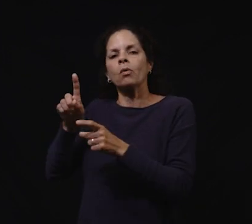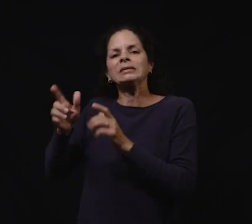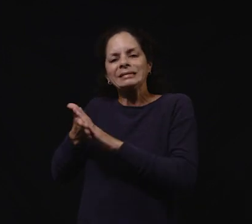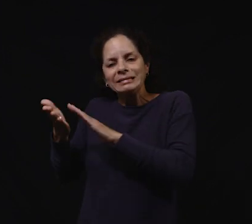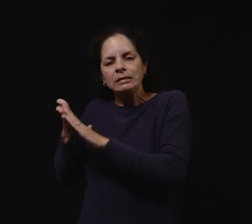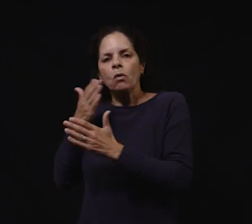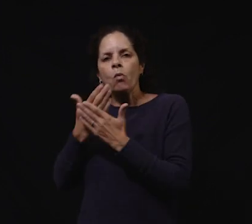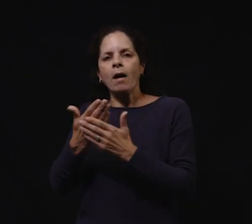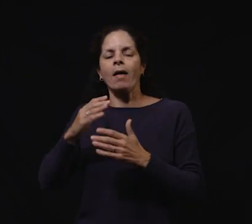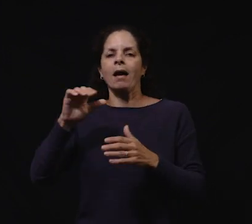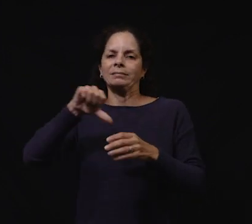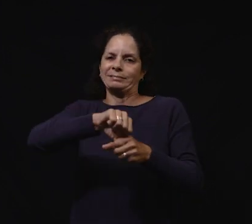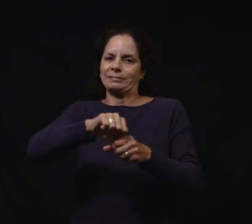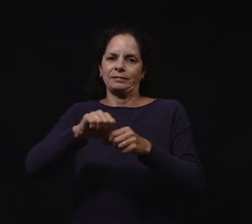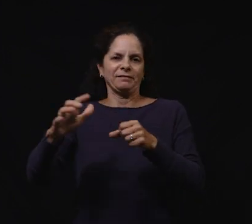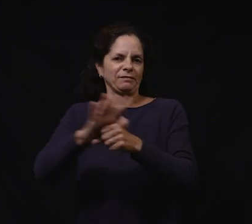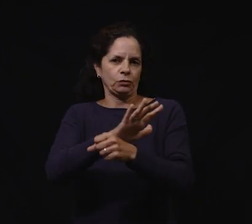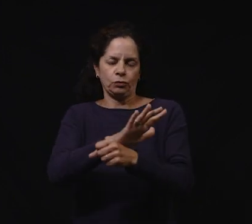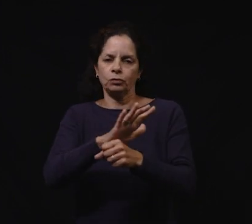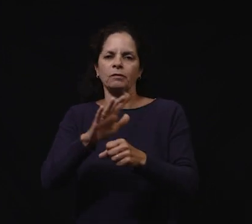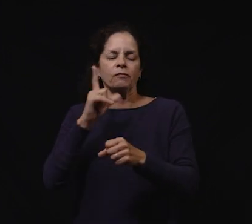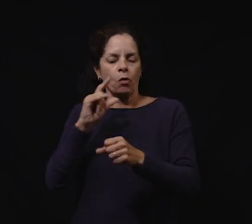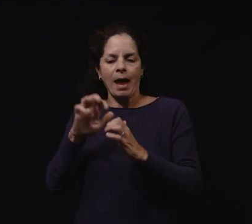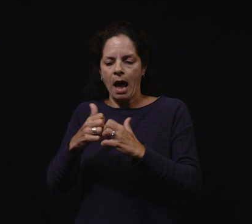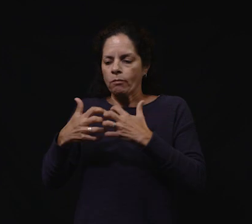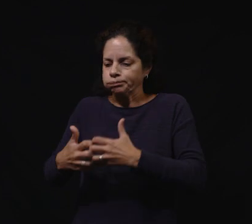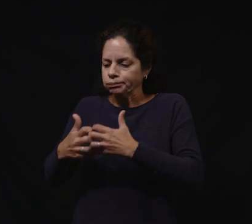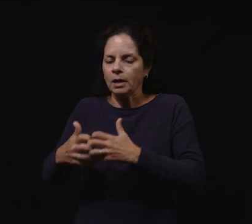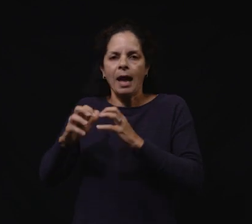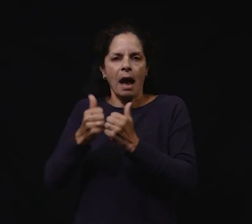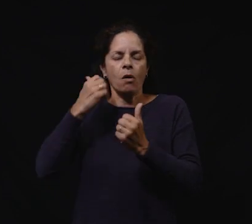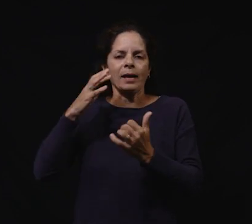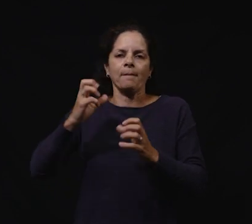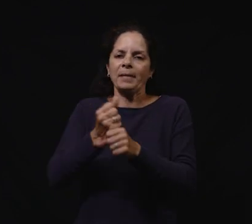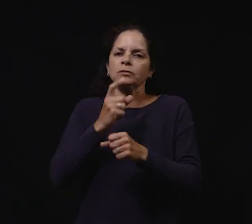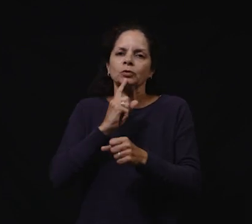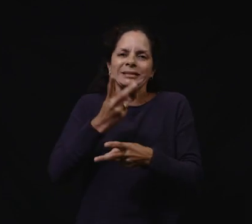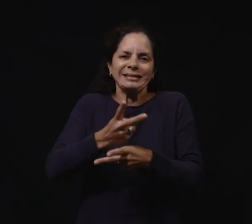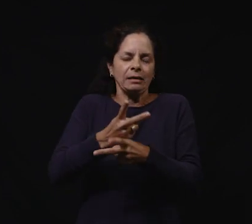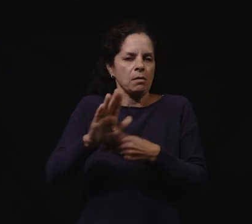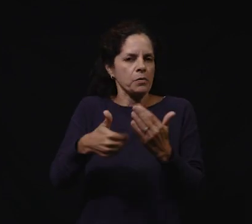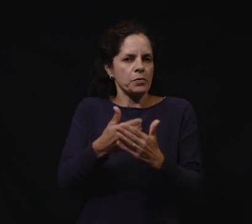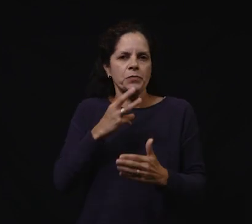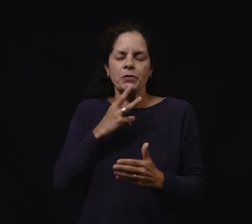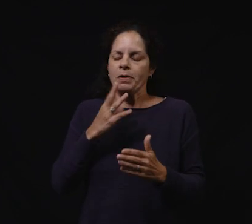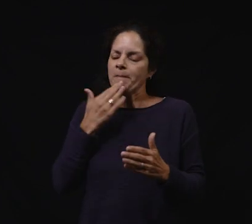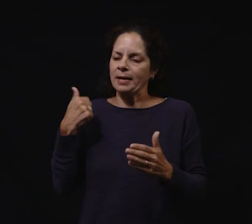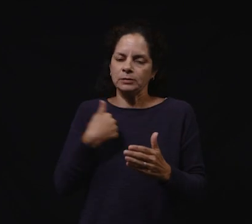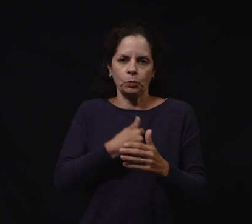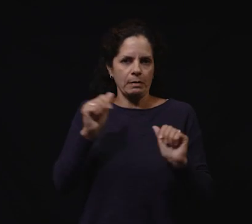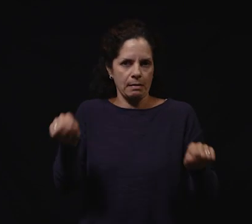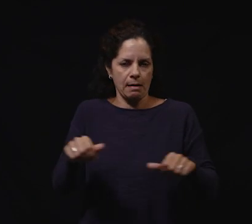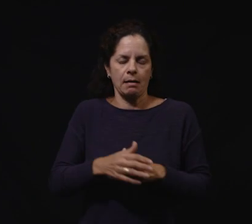Tanks are full so we can be ready when the storm hits. We're also going through and looking at our major